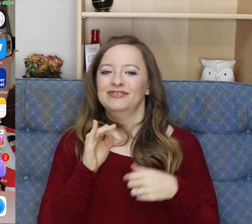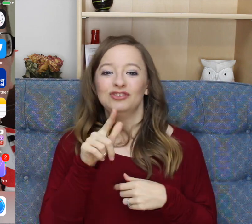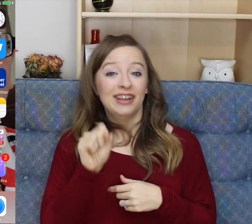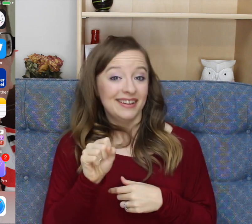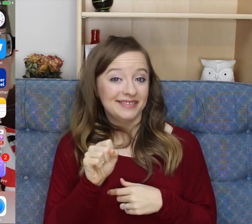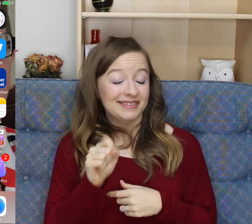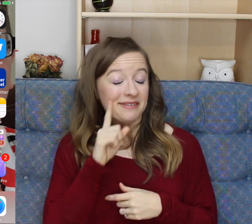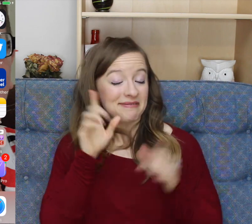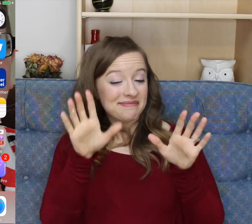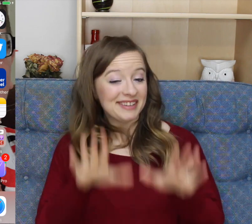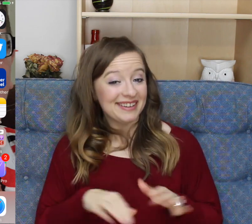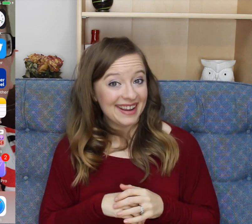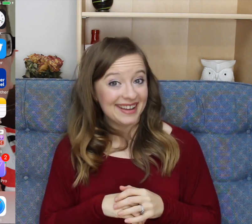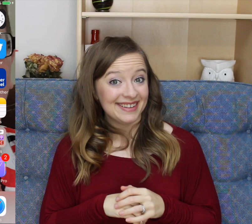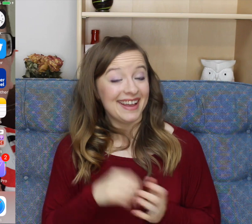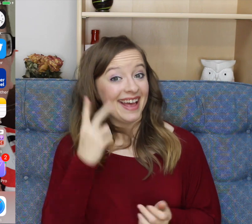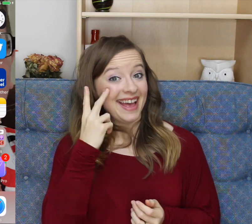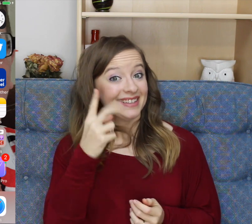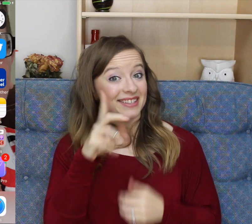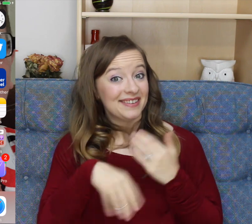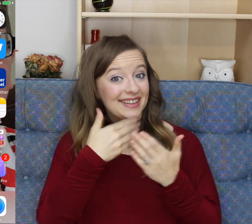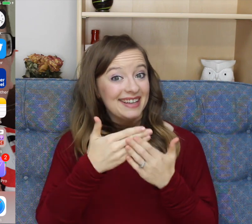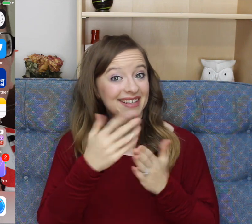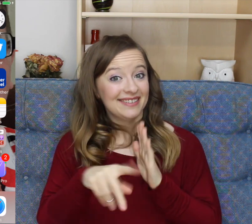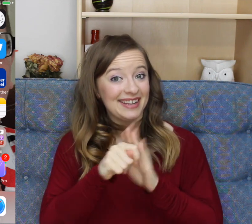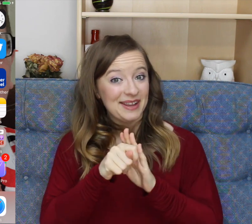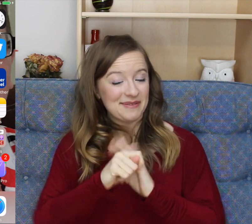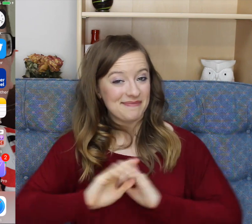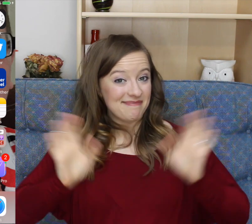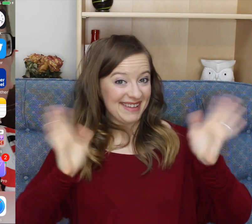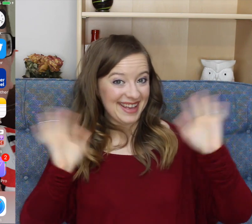help our channels to grow. That would be great, and I